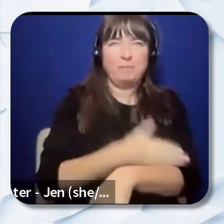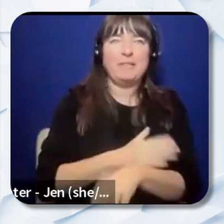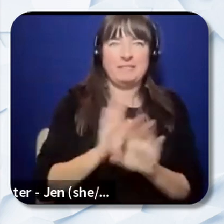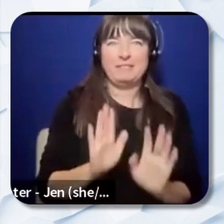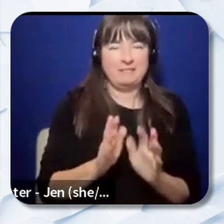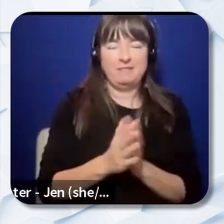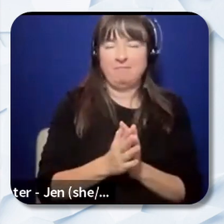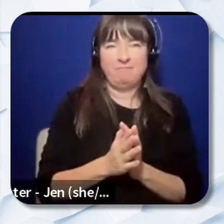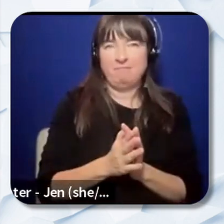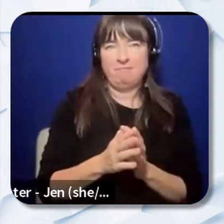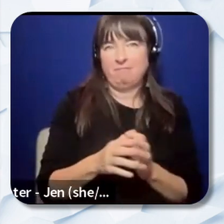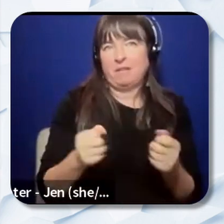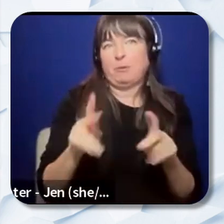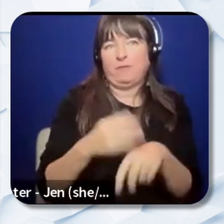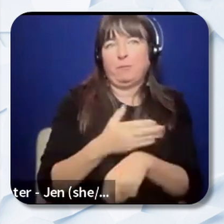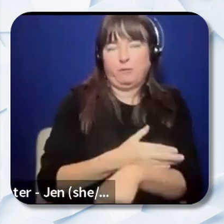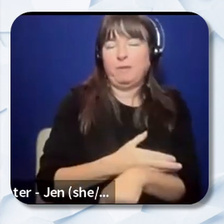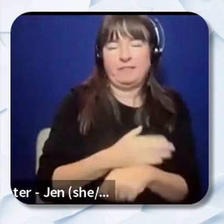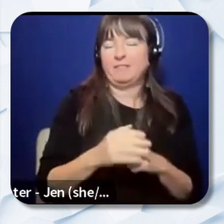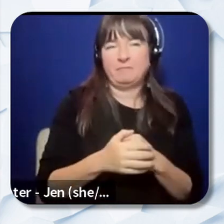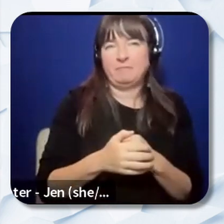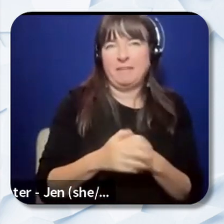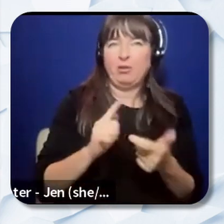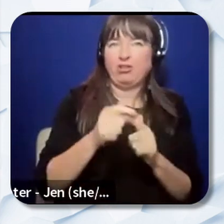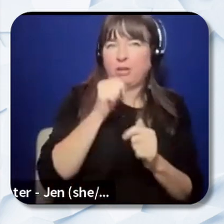not always poor. They there's always room for improvement. So Melissa I'll go ahead